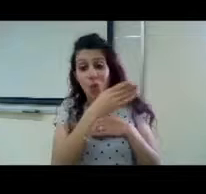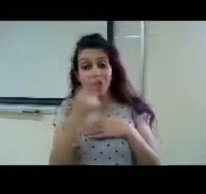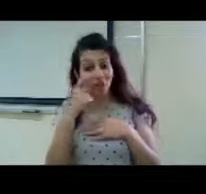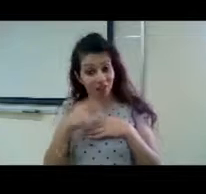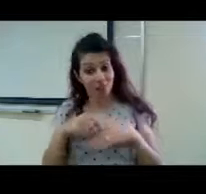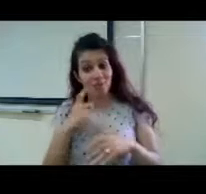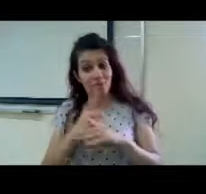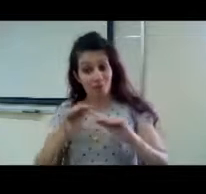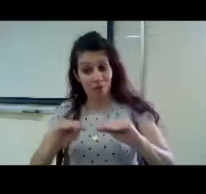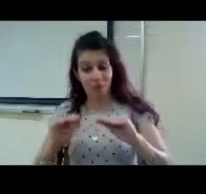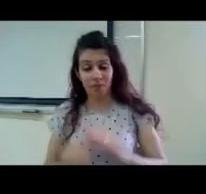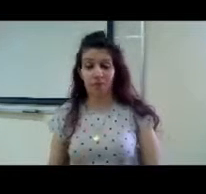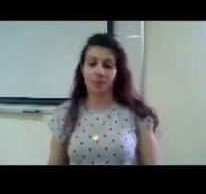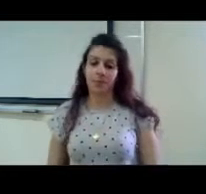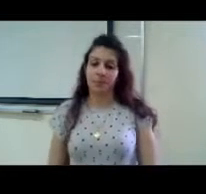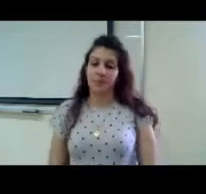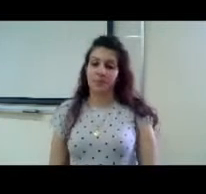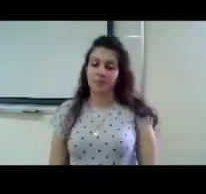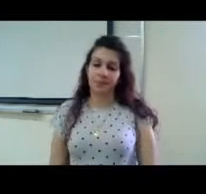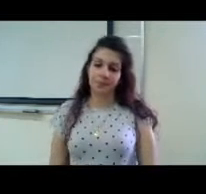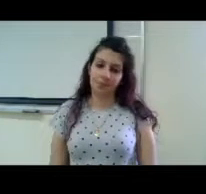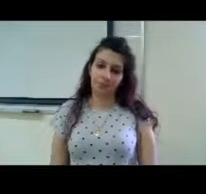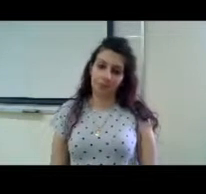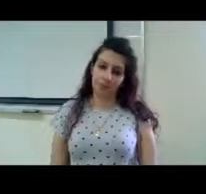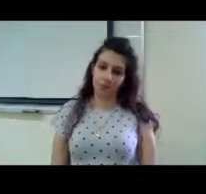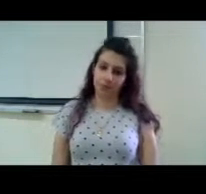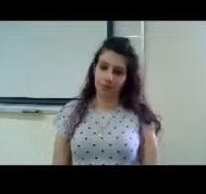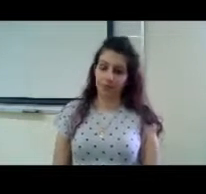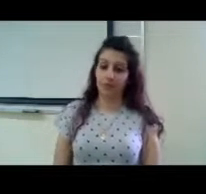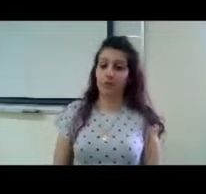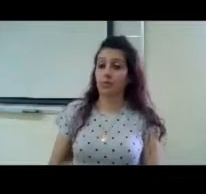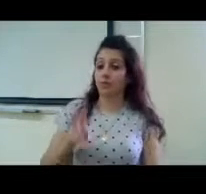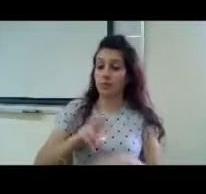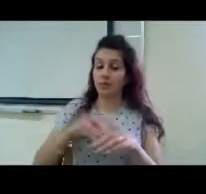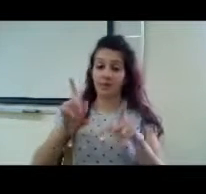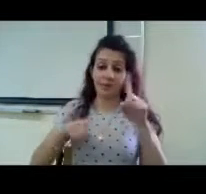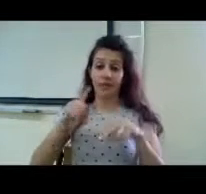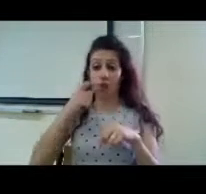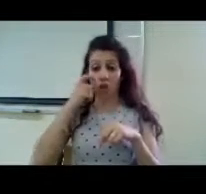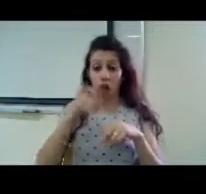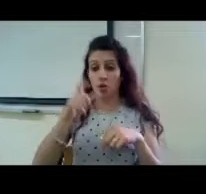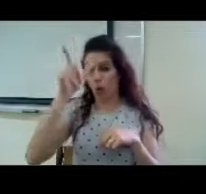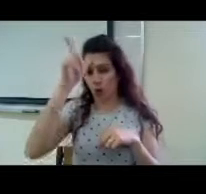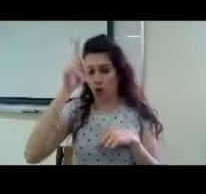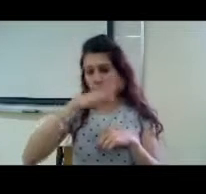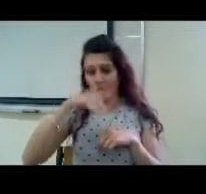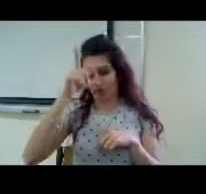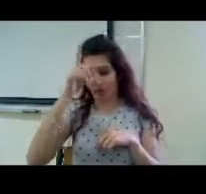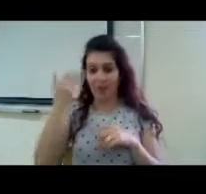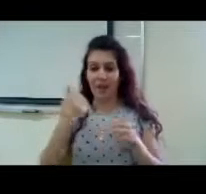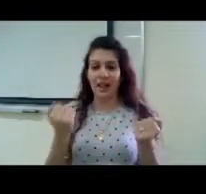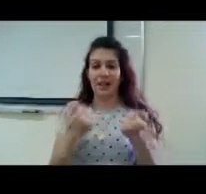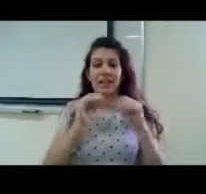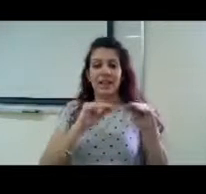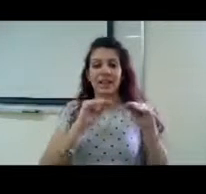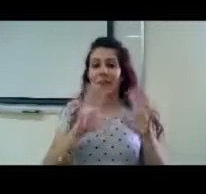the overburdened situation for teachers for the ministry for the schools and for the learners as well so it came as a very interesting learning supports